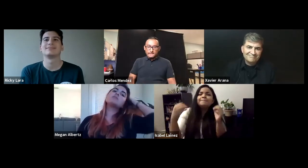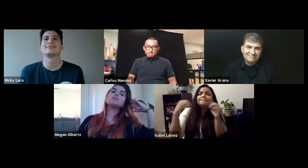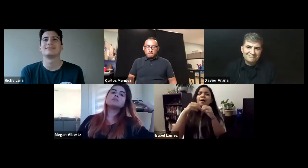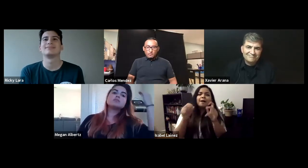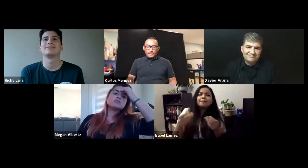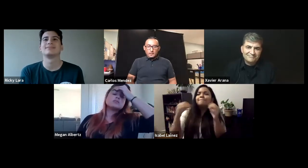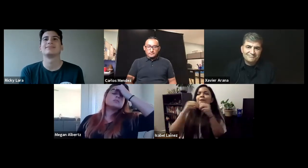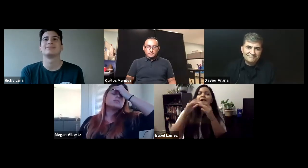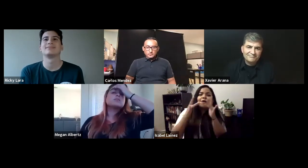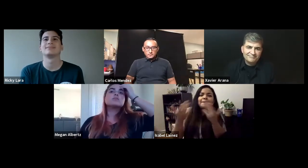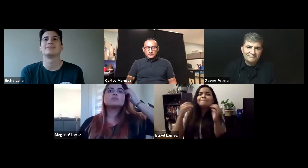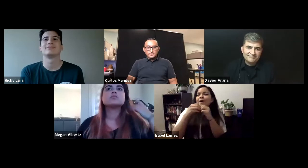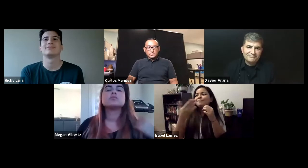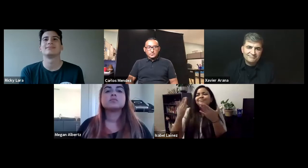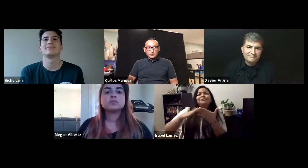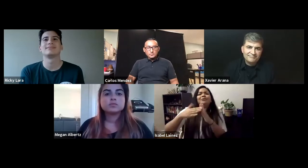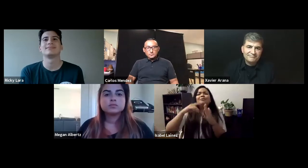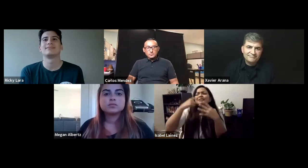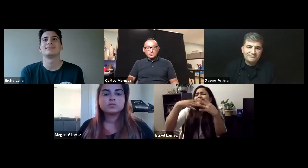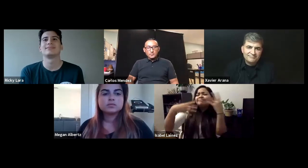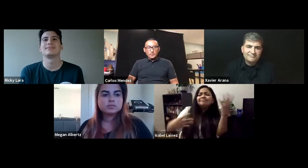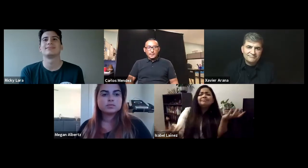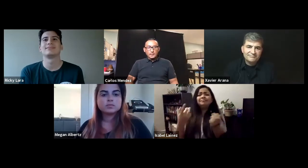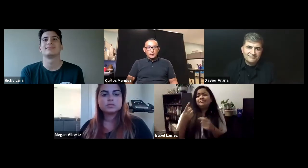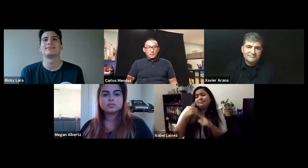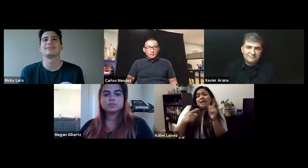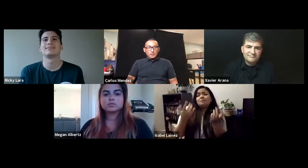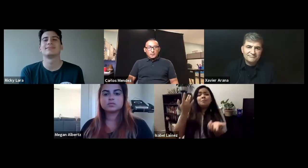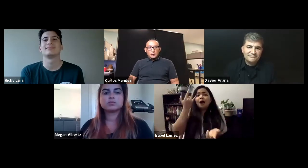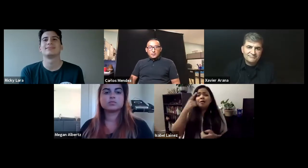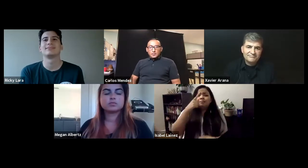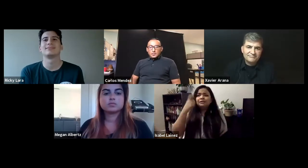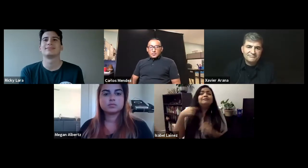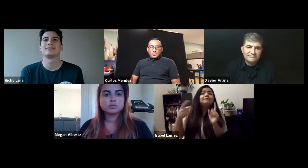and I'm really curious about learning, um, you know, being in contact with people,